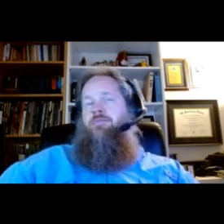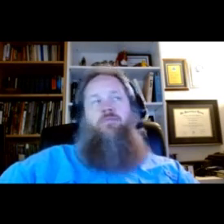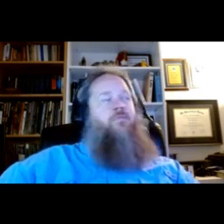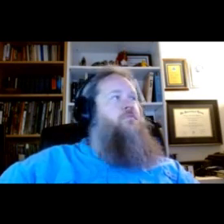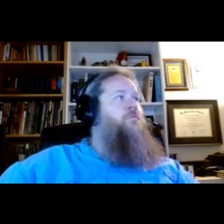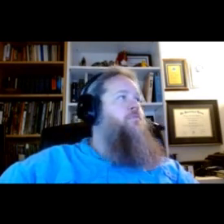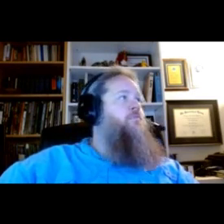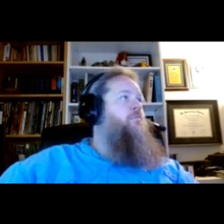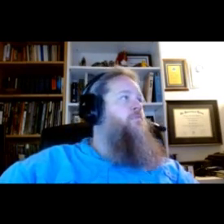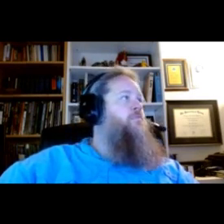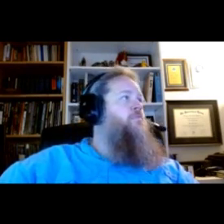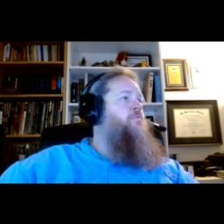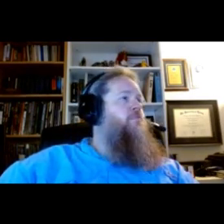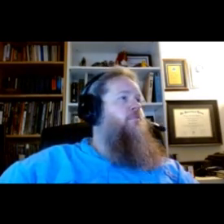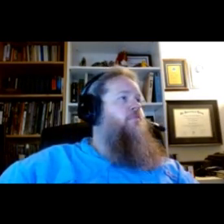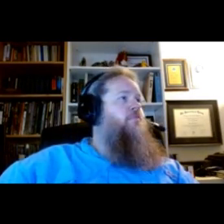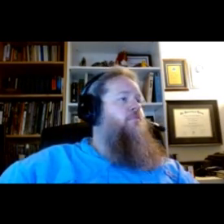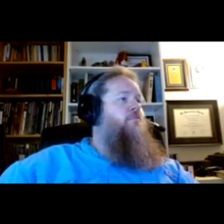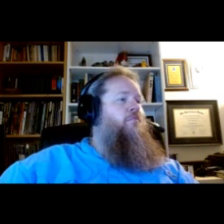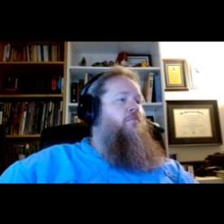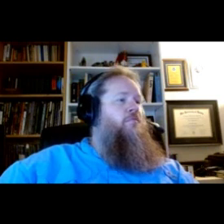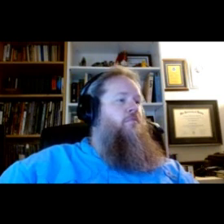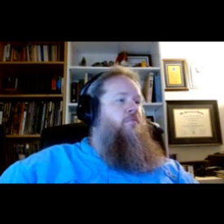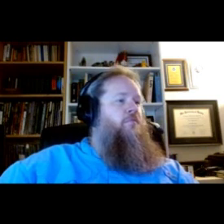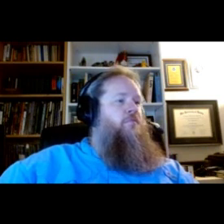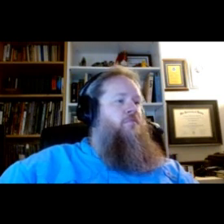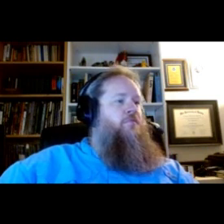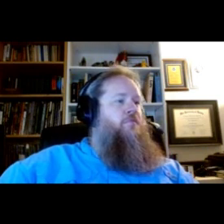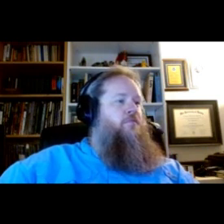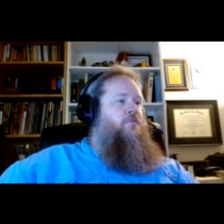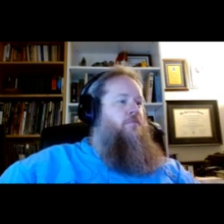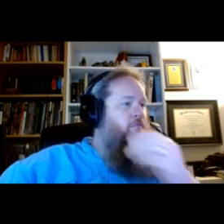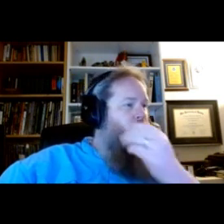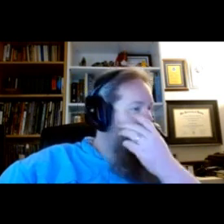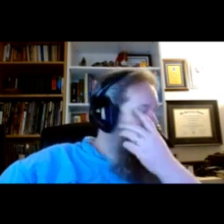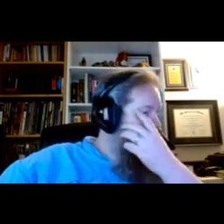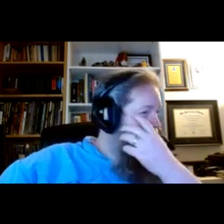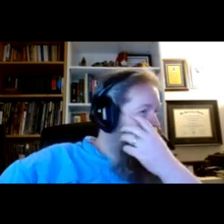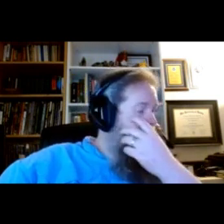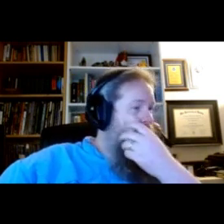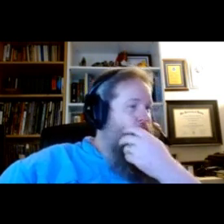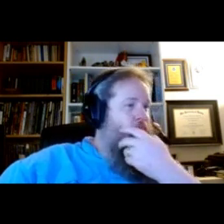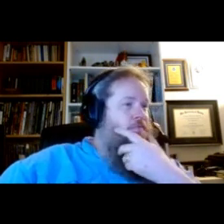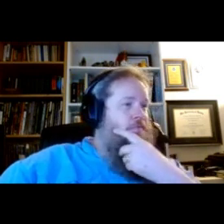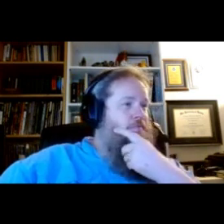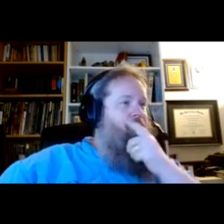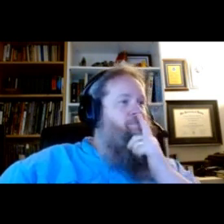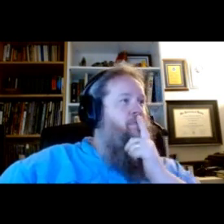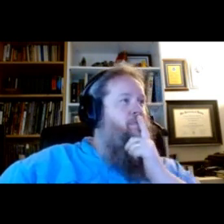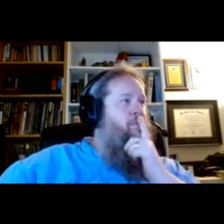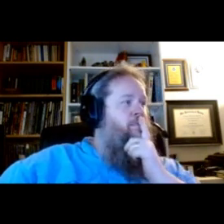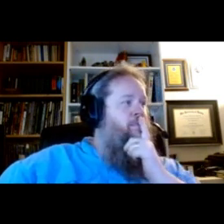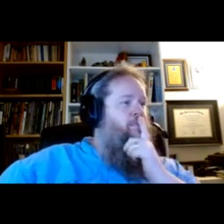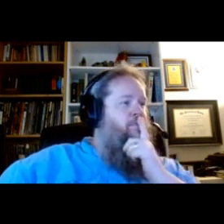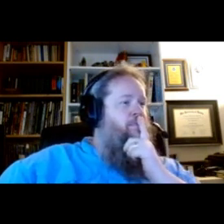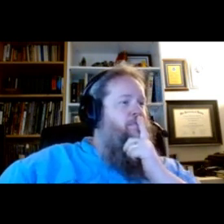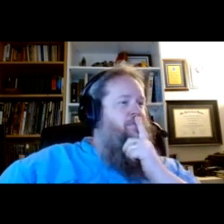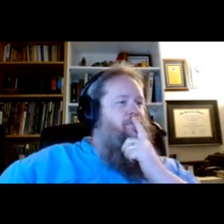maintaining energy supplies for communities that have been historically disadvantaged or subjected to disruptions in